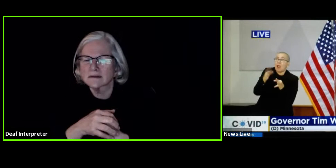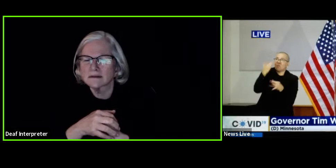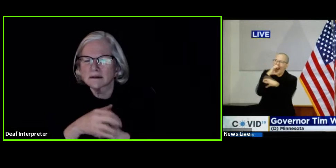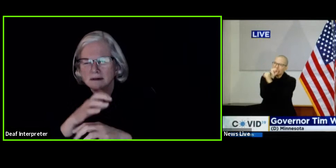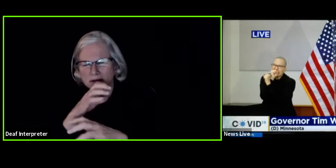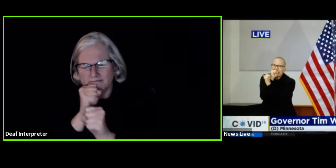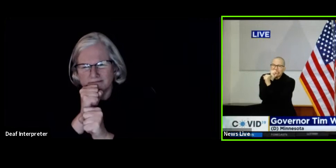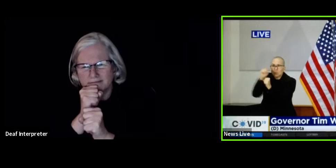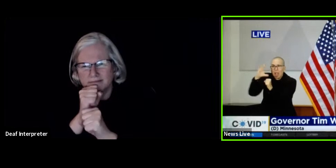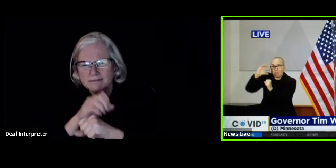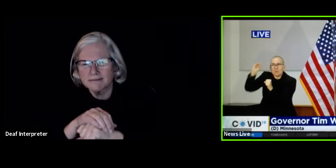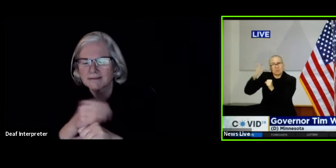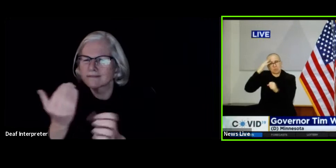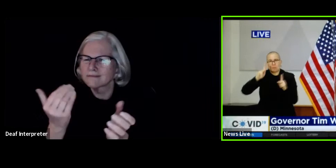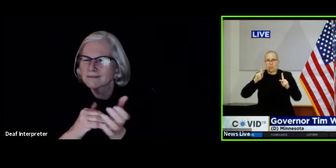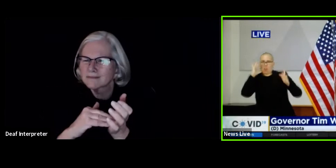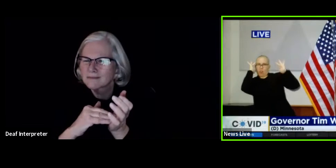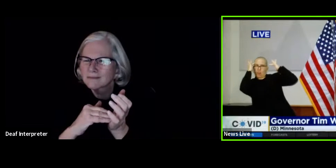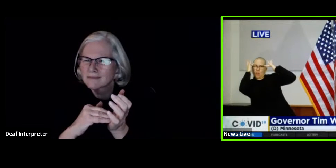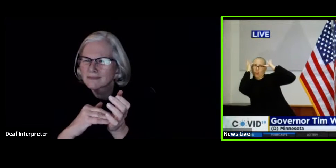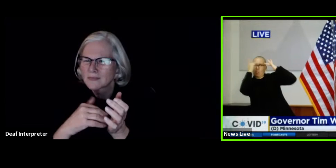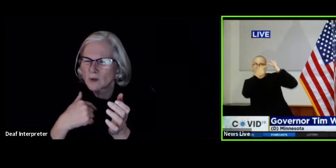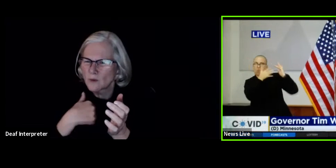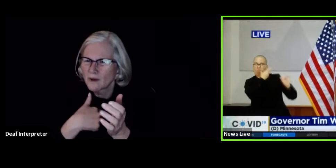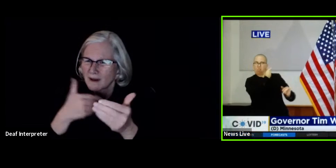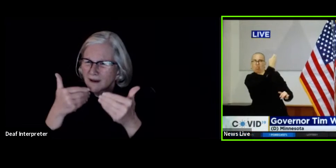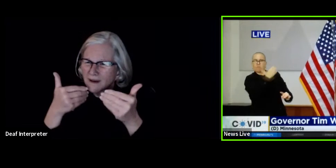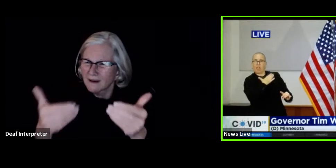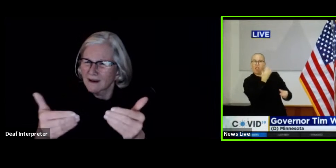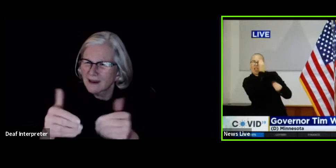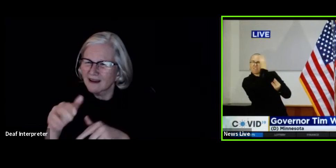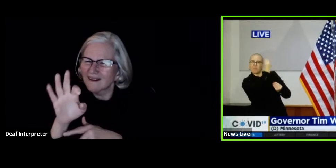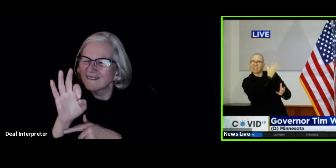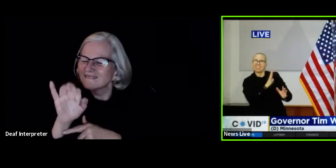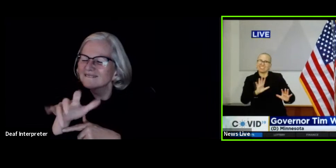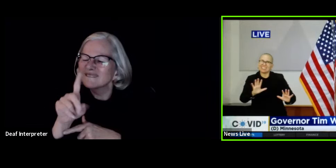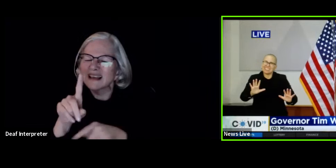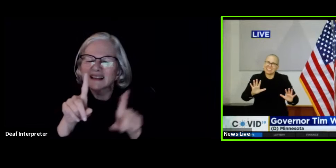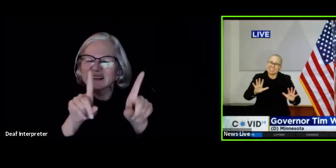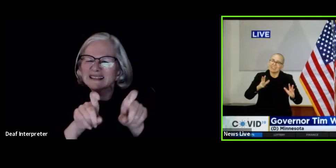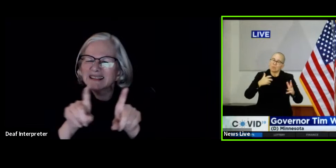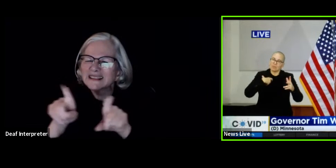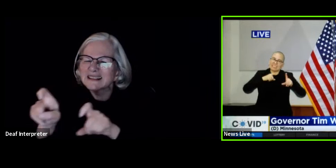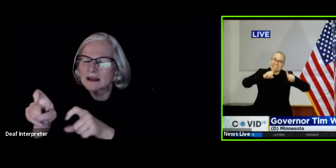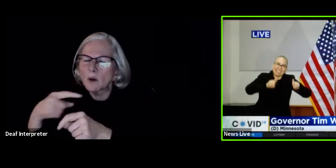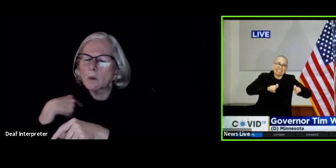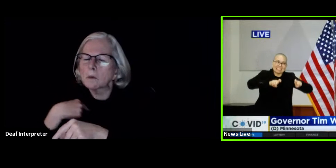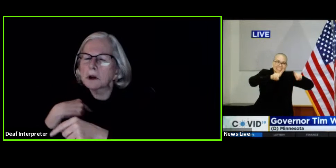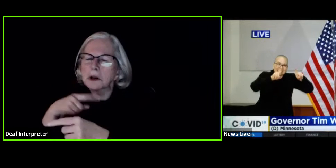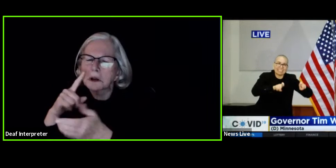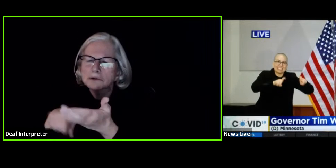OF THIS. AND ONCE AGAIN, I THINK GETTING A LITTLE BIT OF FIELD TESTING ON THIS AND GETTING IT OUT THERE AMONGST PEOPLE